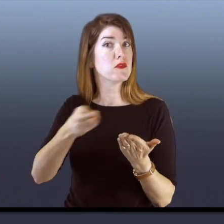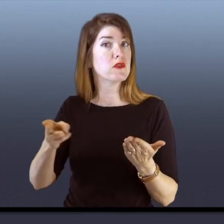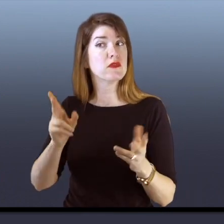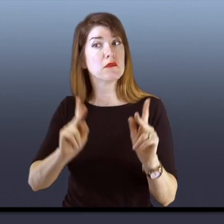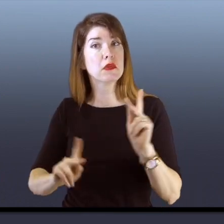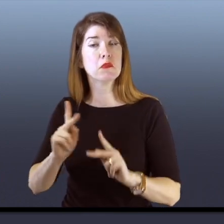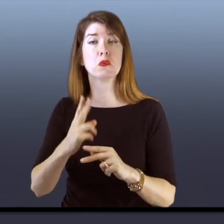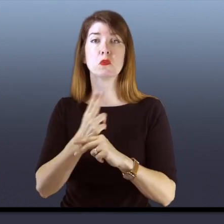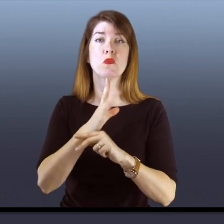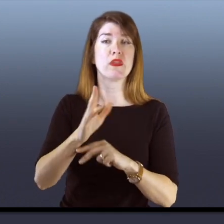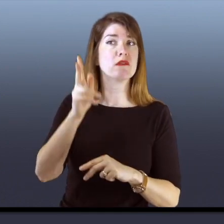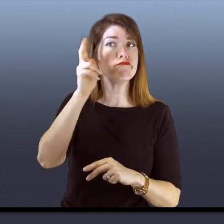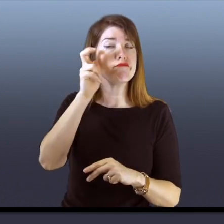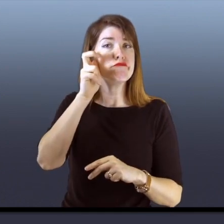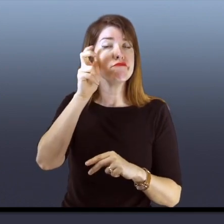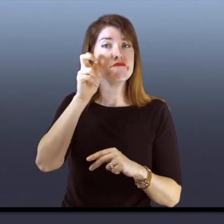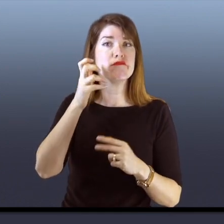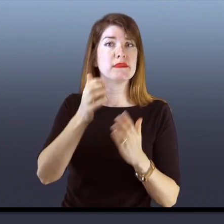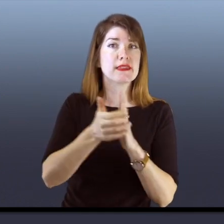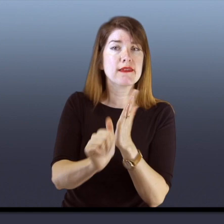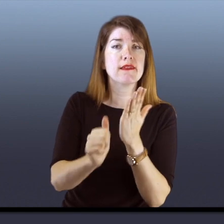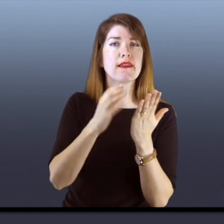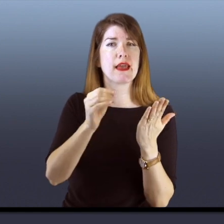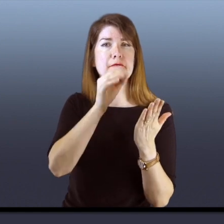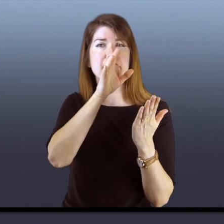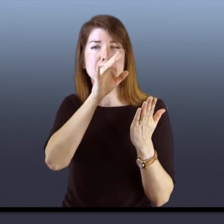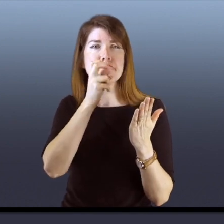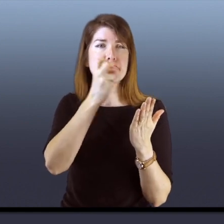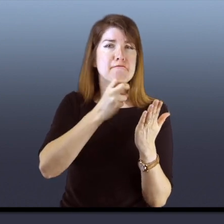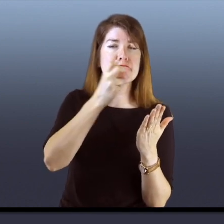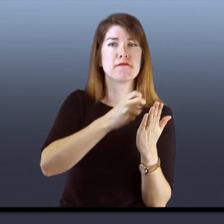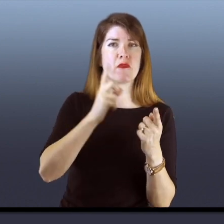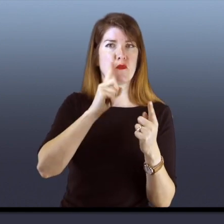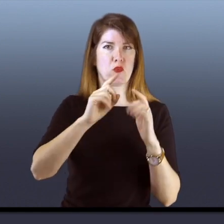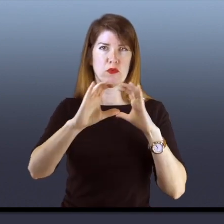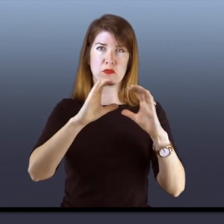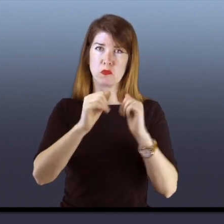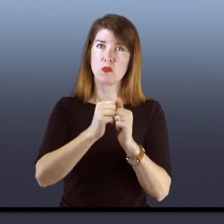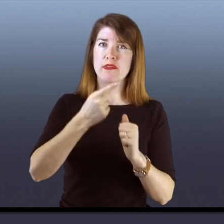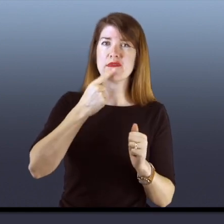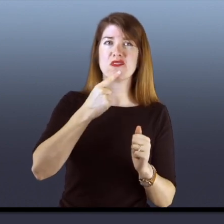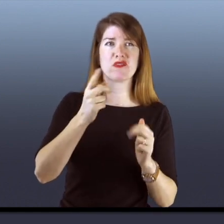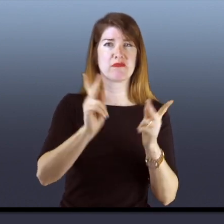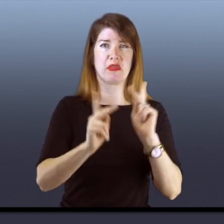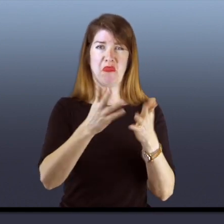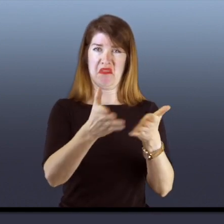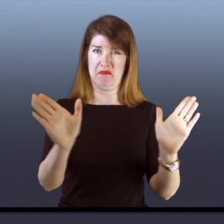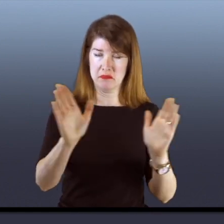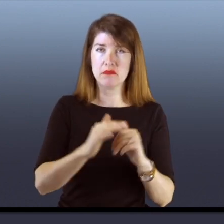to communicate with hearing people in the world and some of them with more profound hearing loss use American Sign Language.